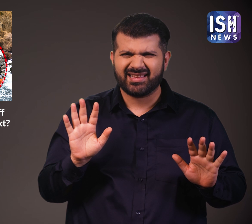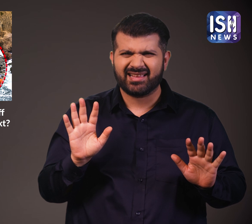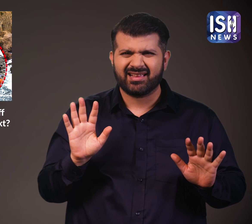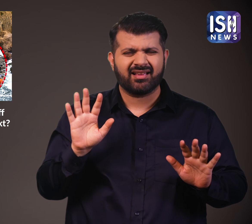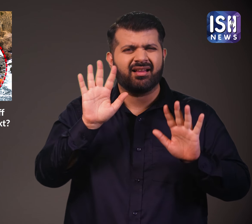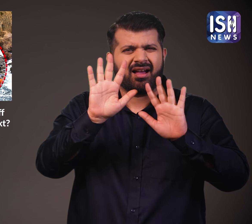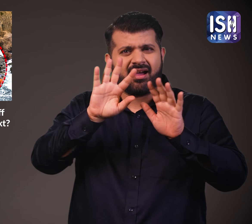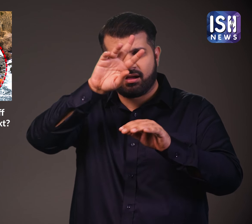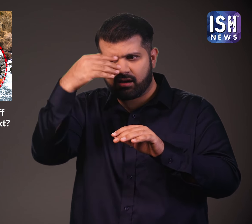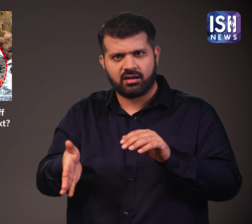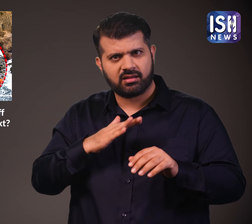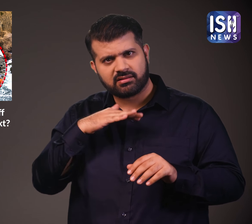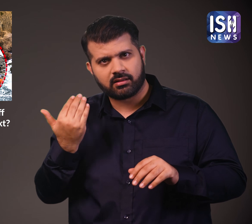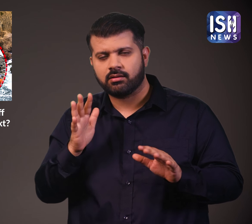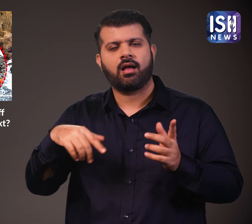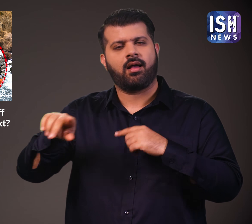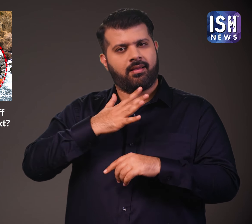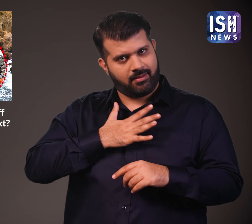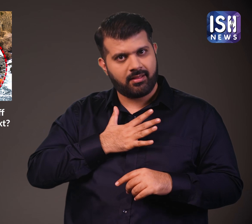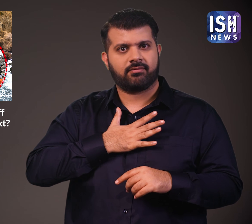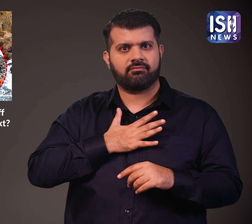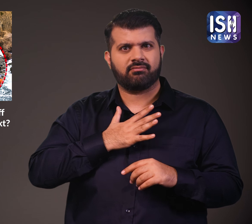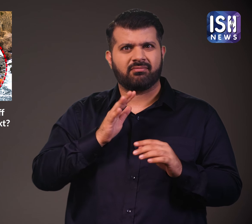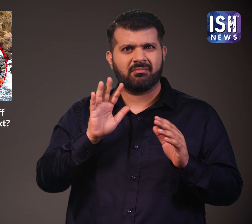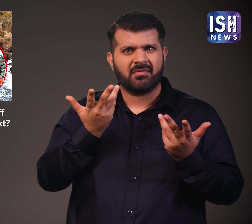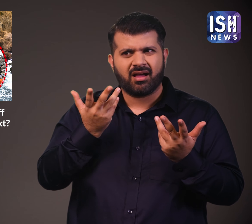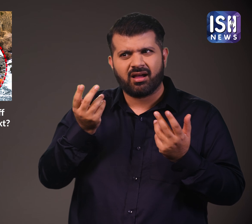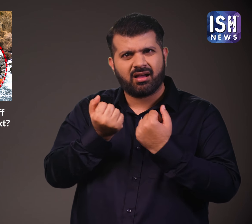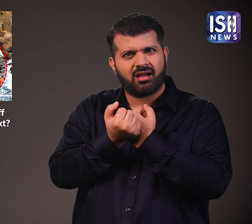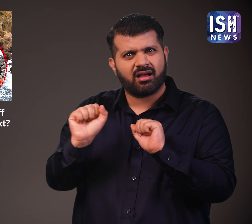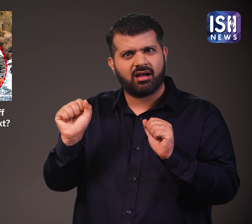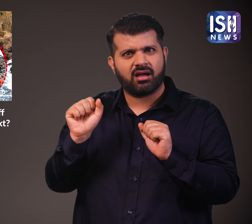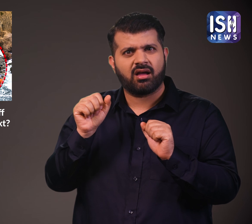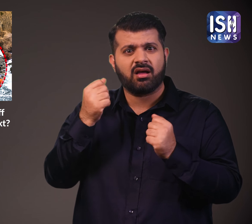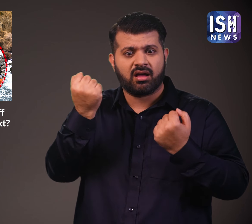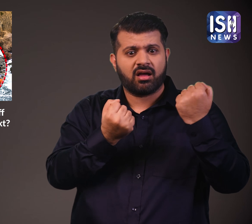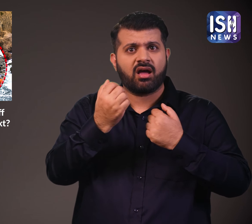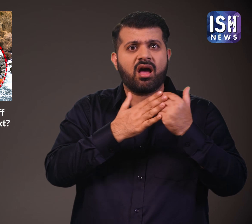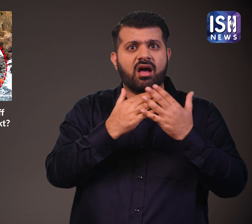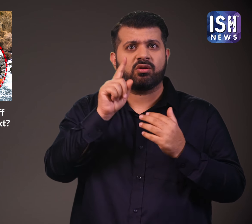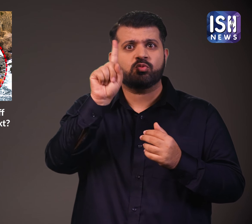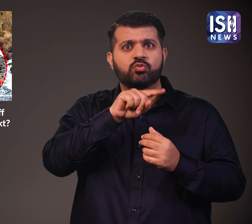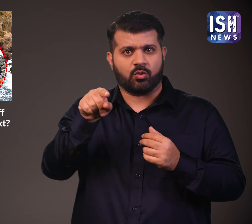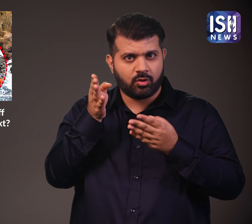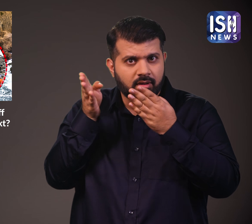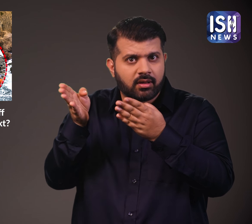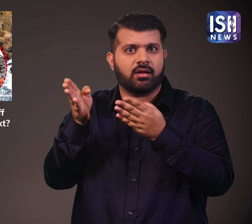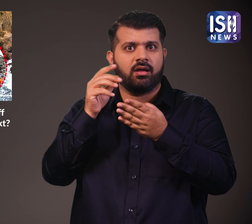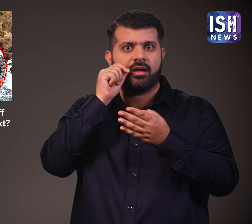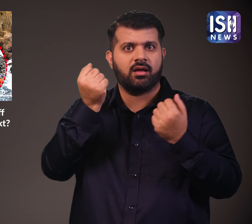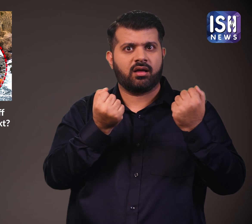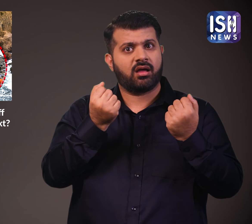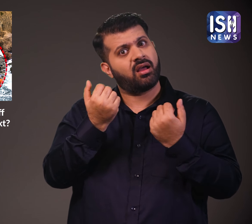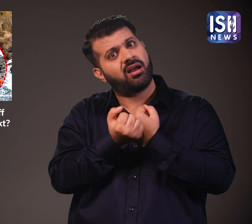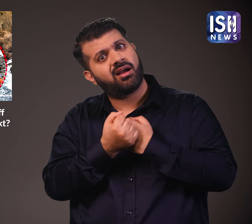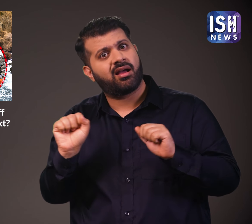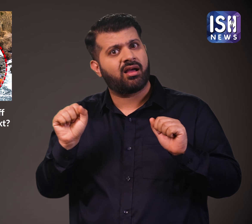Despite being behind the wheel, he was cleared of all charges after everyone survived the crash.